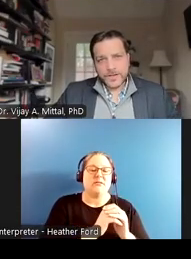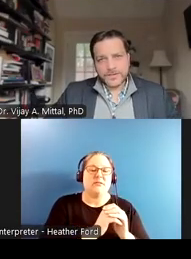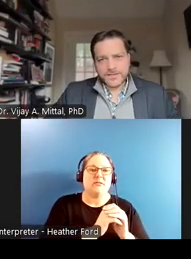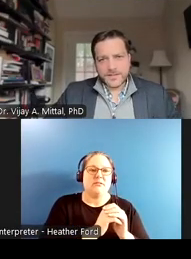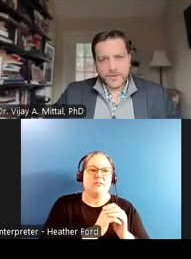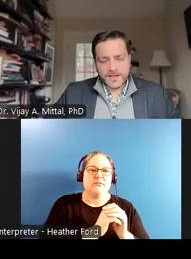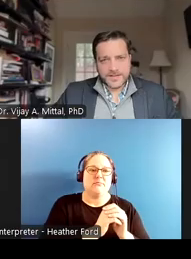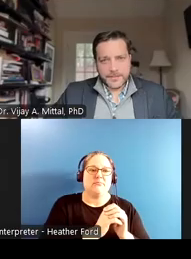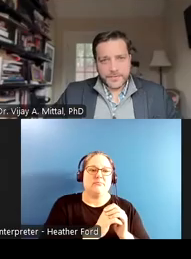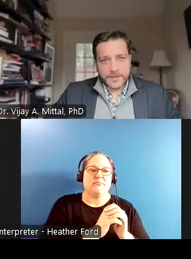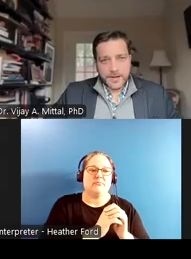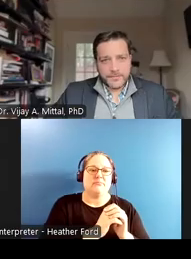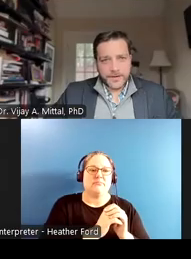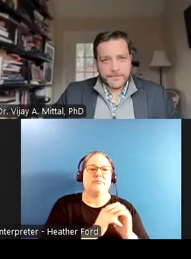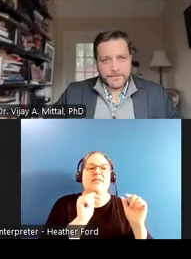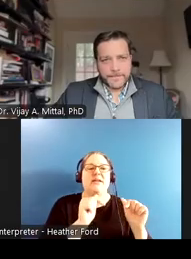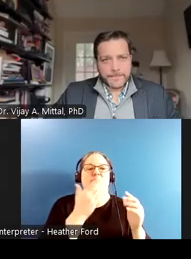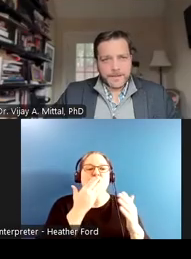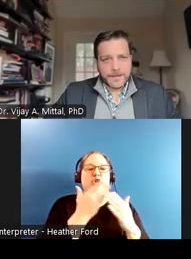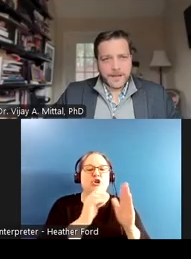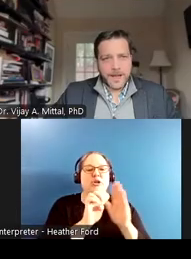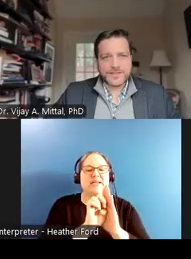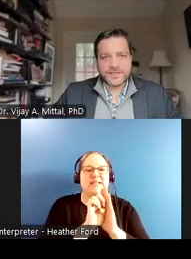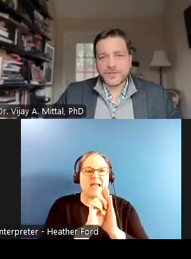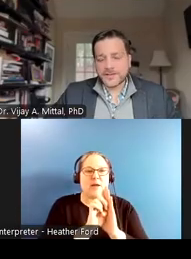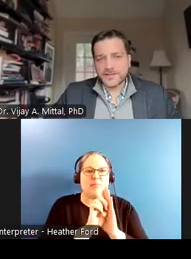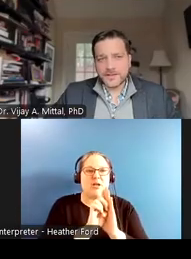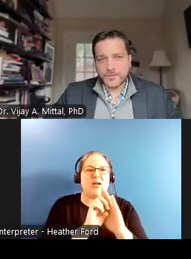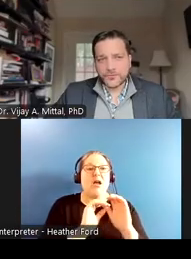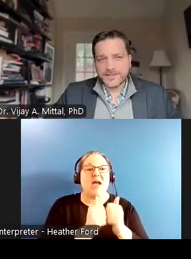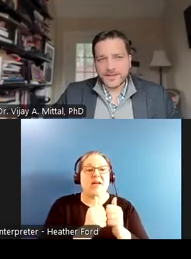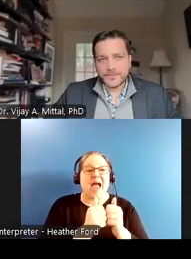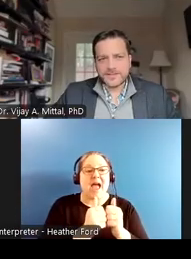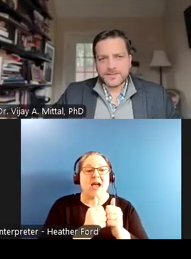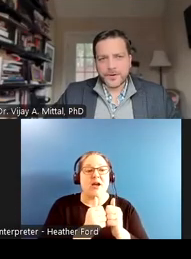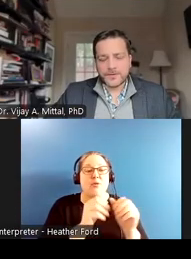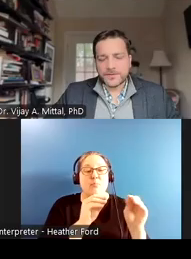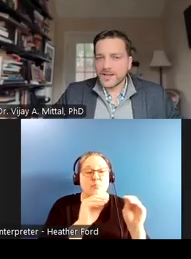So, this is a great example of um how attention to distinct movements can help tease apart this